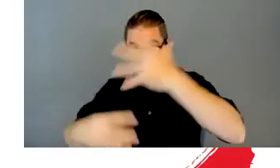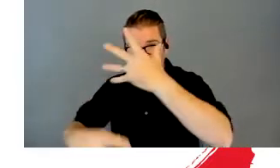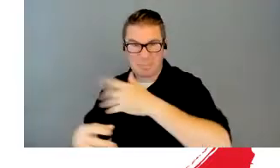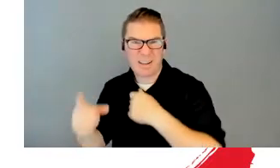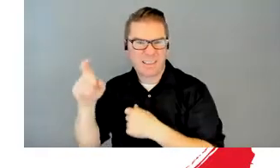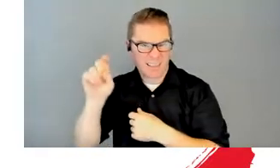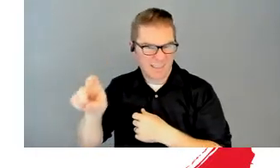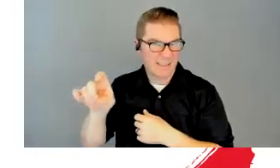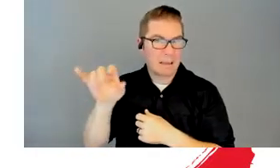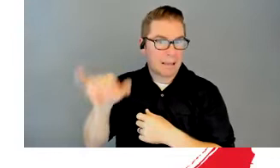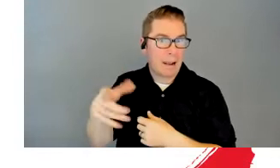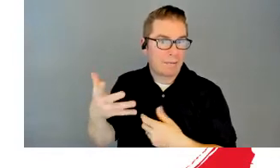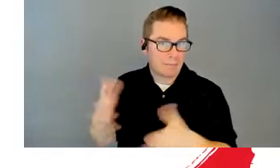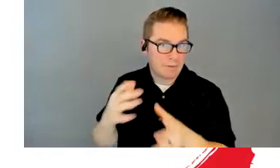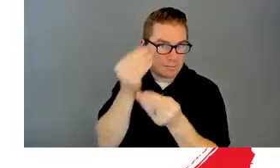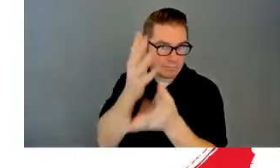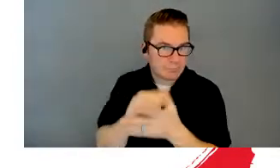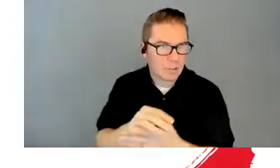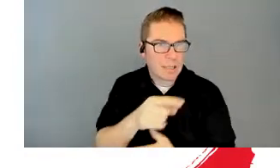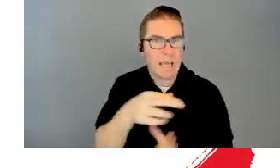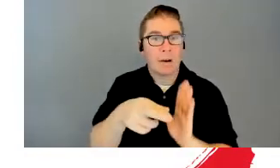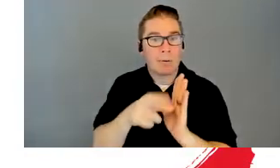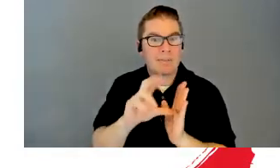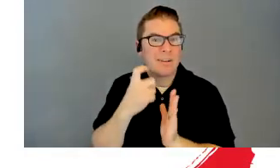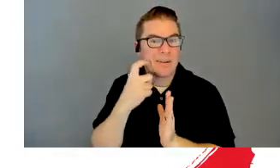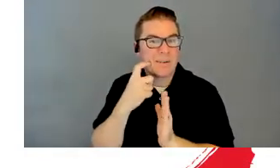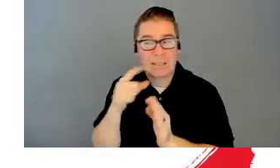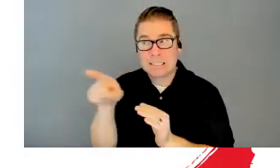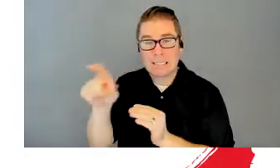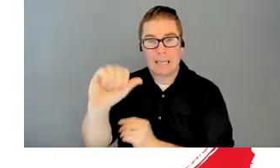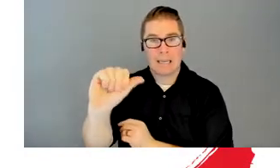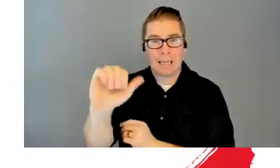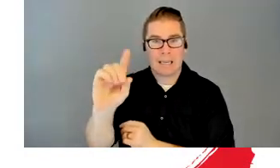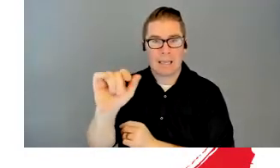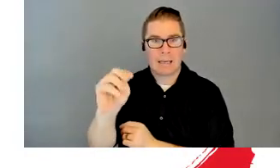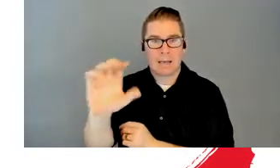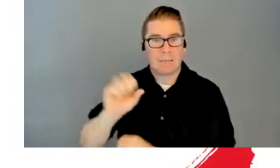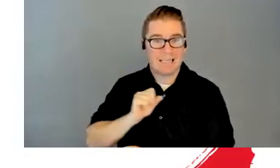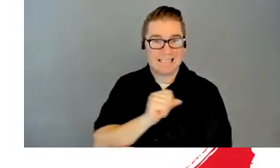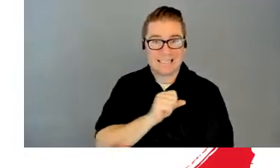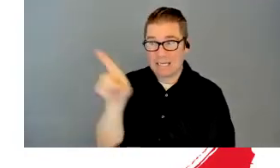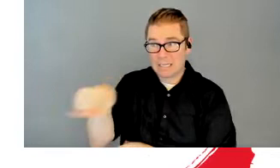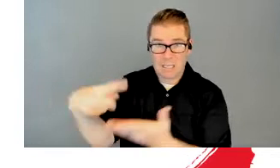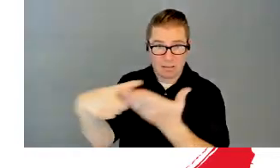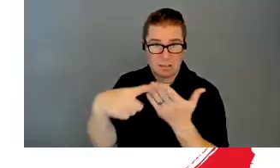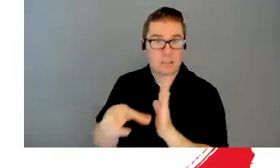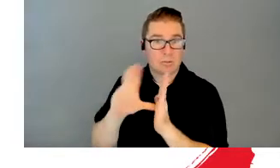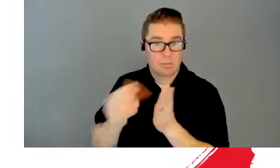and was just reviewed once again by academic Senate and I believe this is the latest version hot off the press,